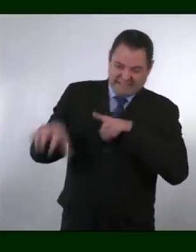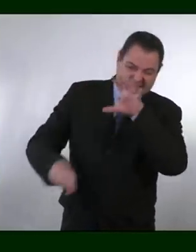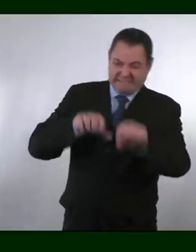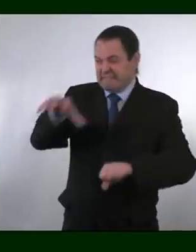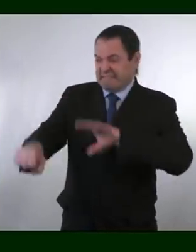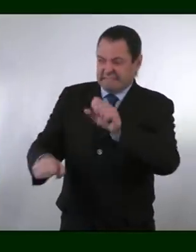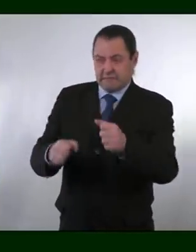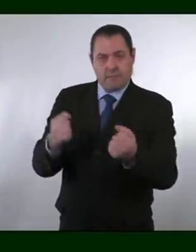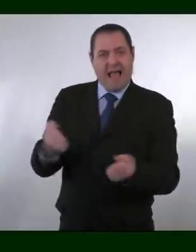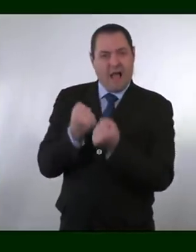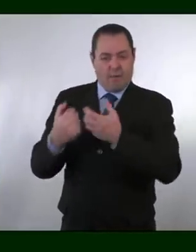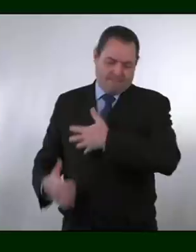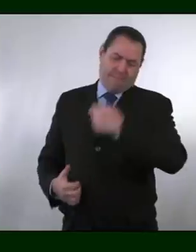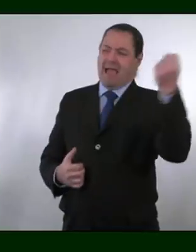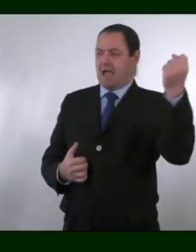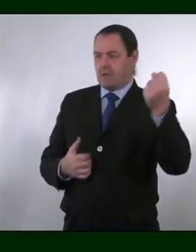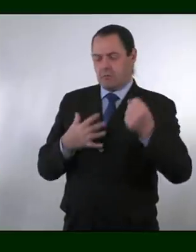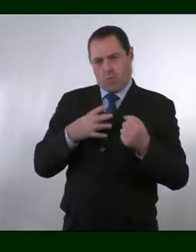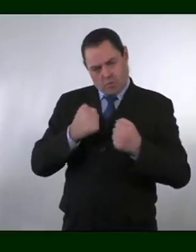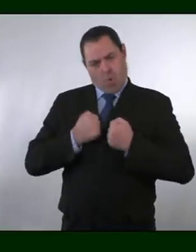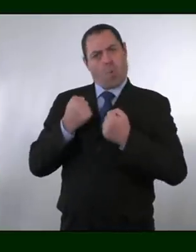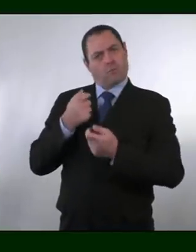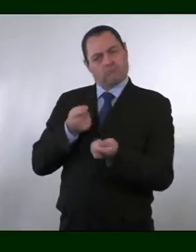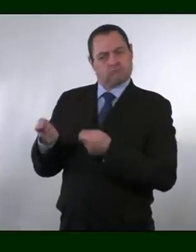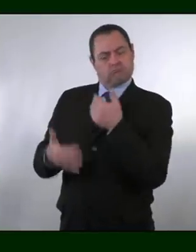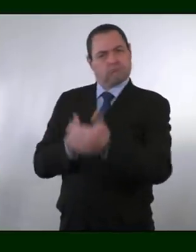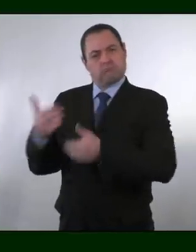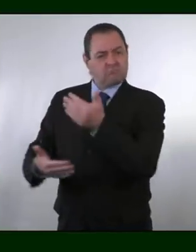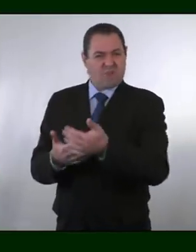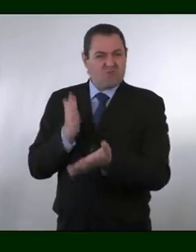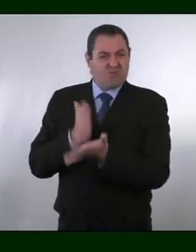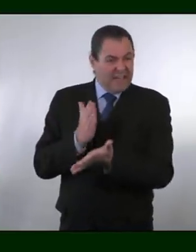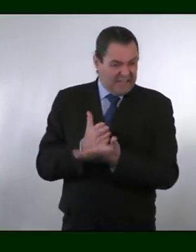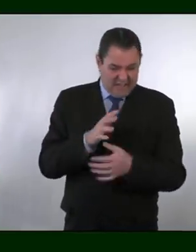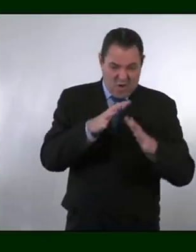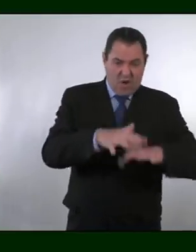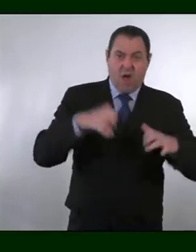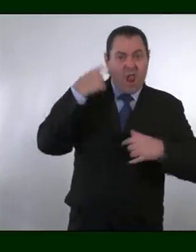The fact is that Scotland has been completely ignored by Westminster. We now face an extreme